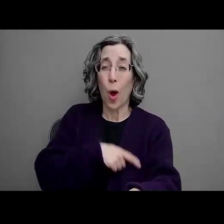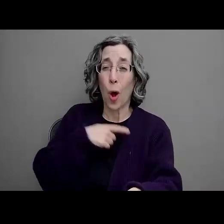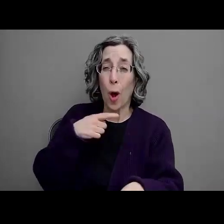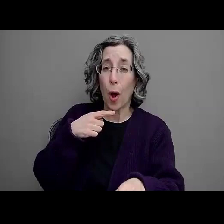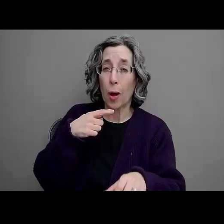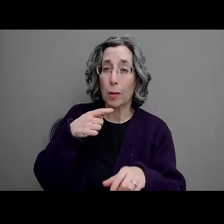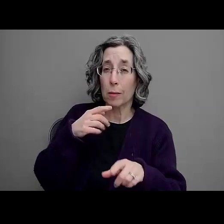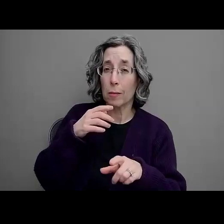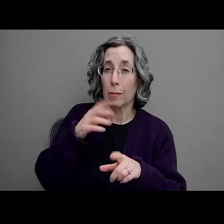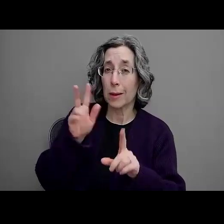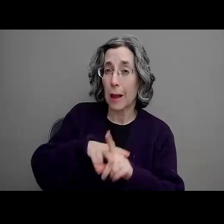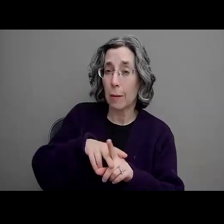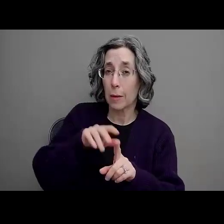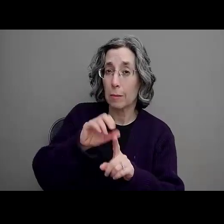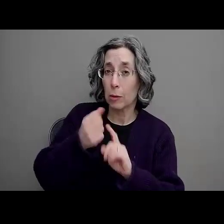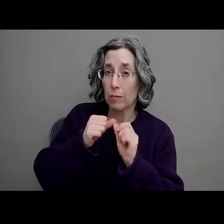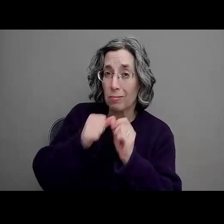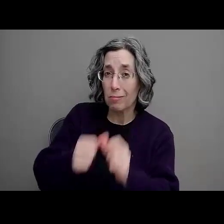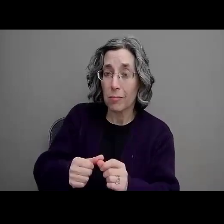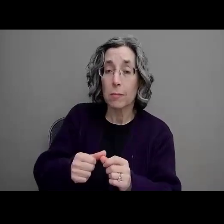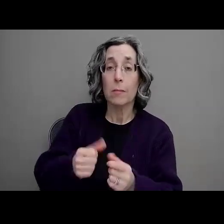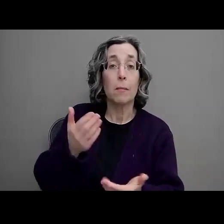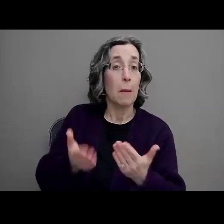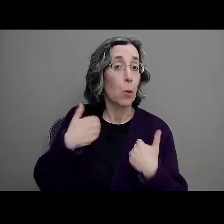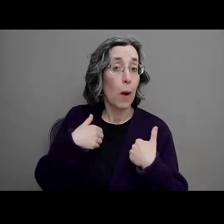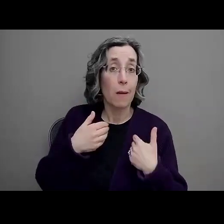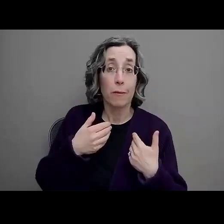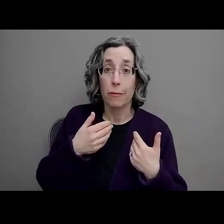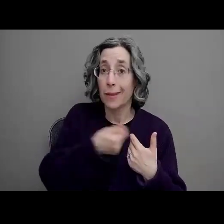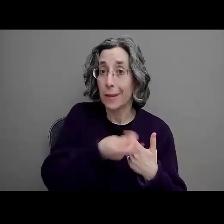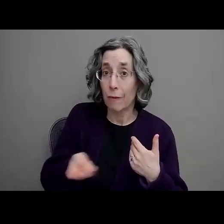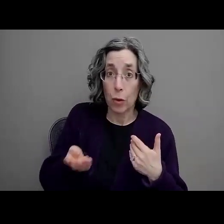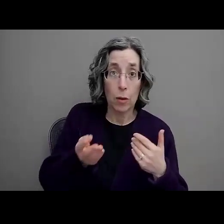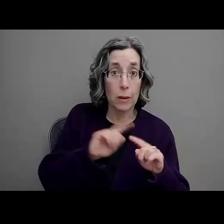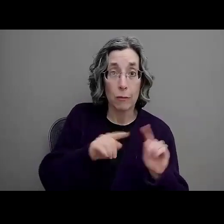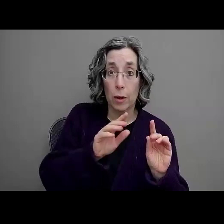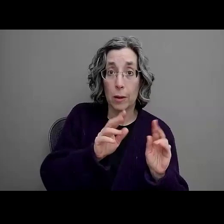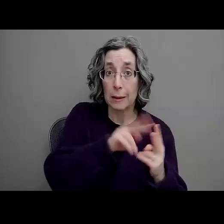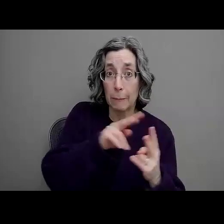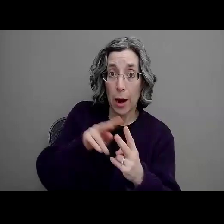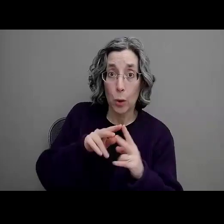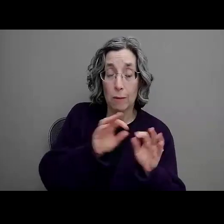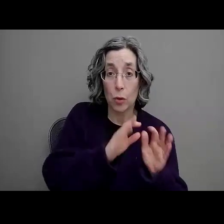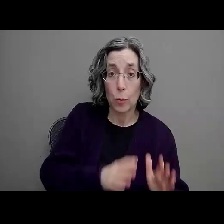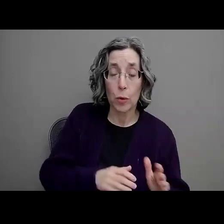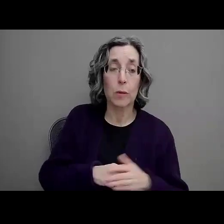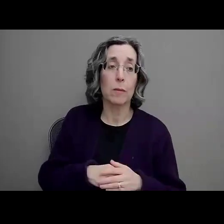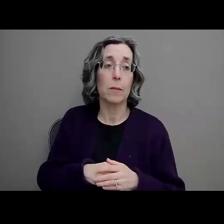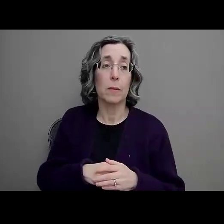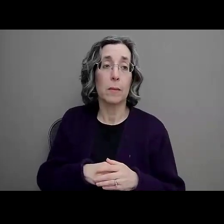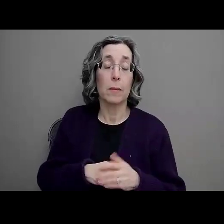assignment, you might have multiple teams of interpreters. Interpreters can work on-site